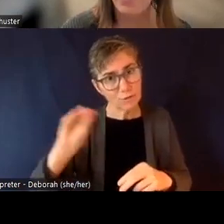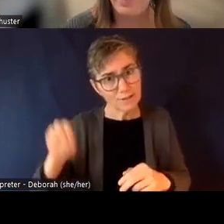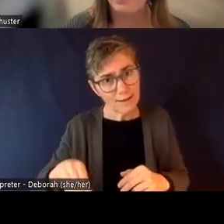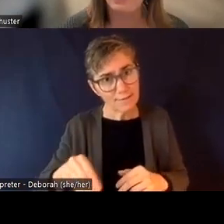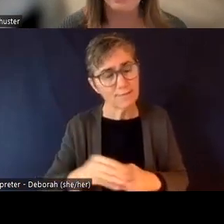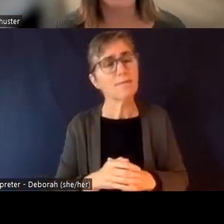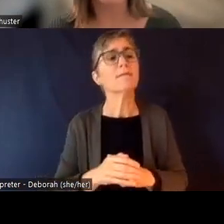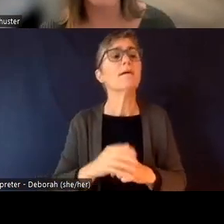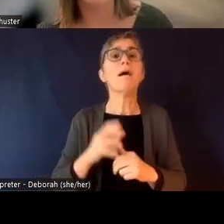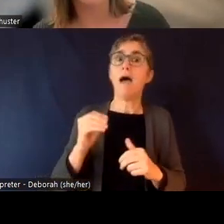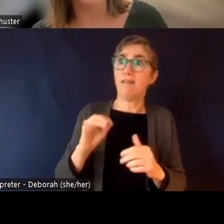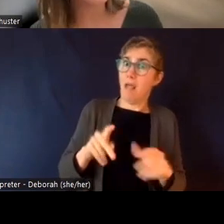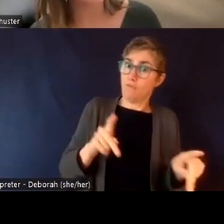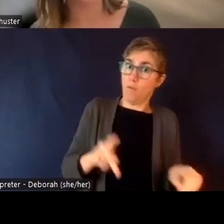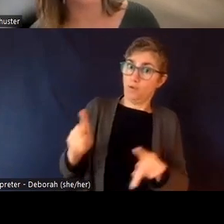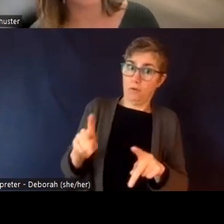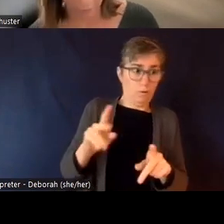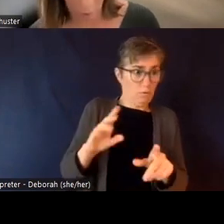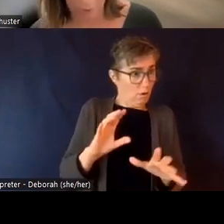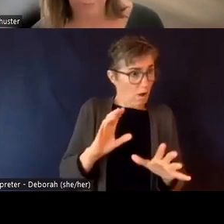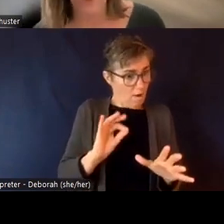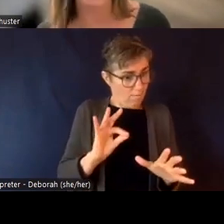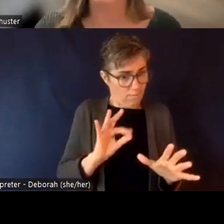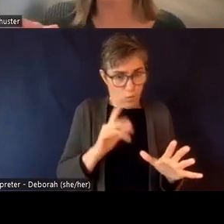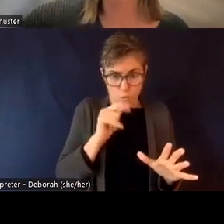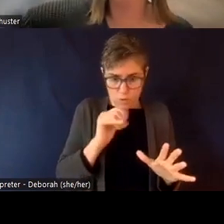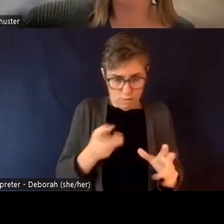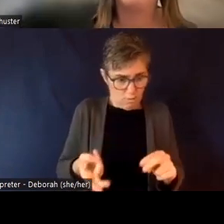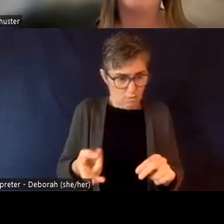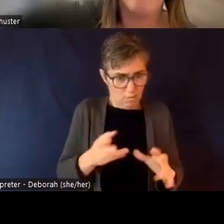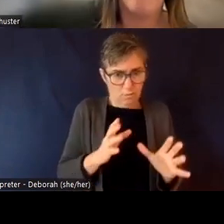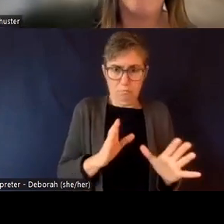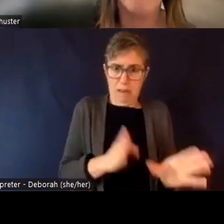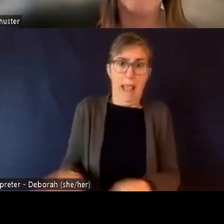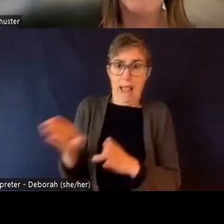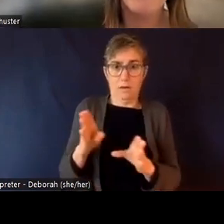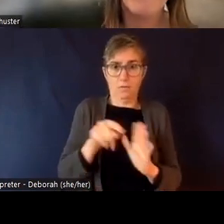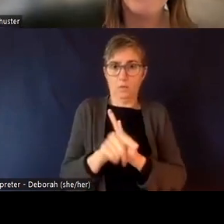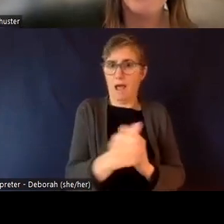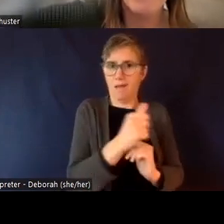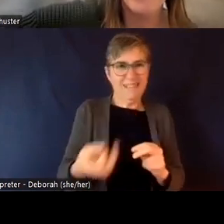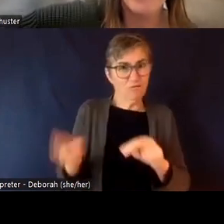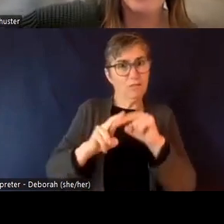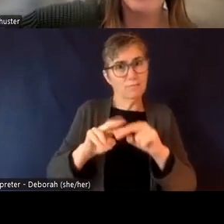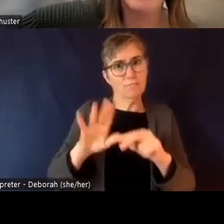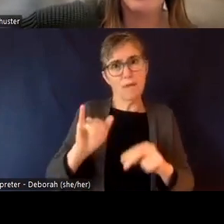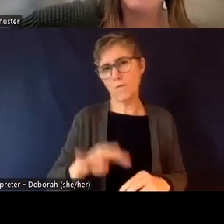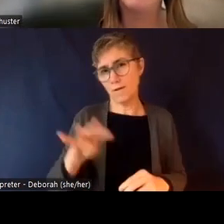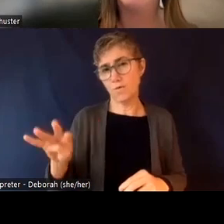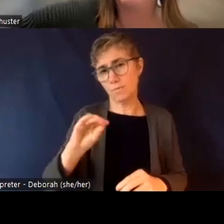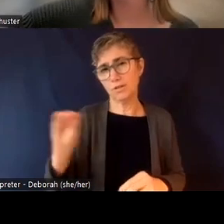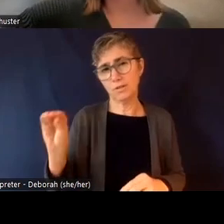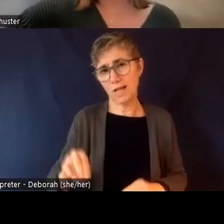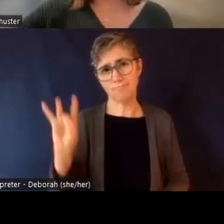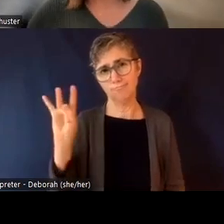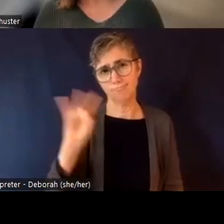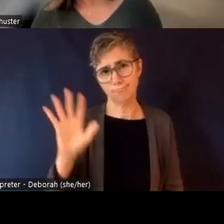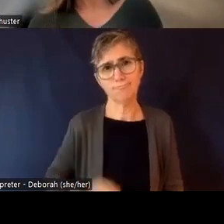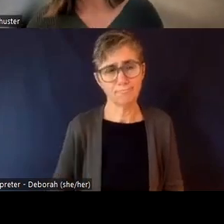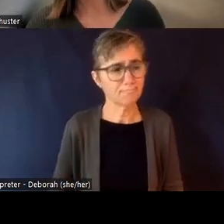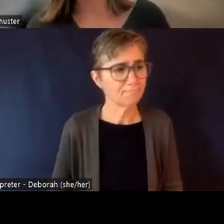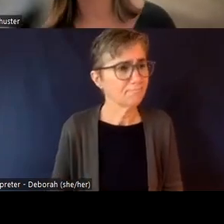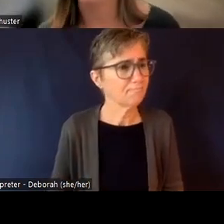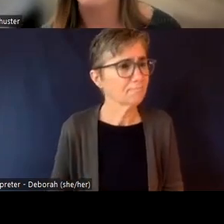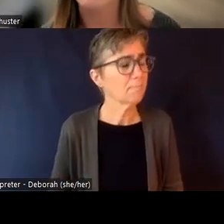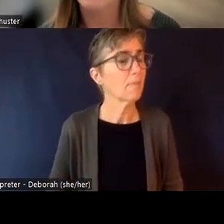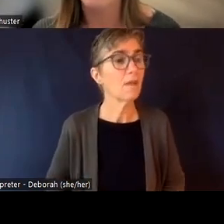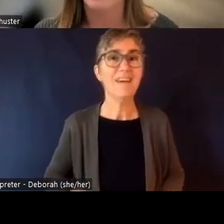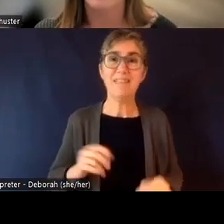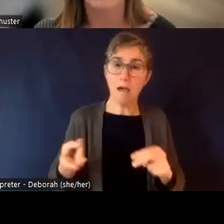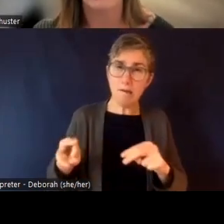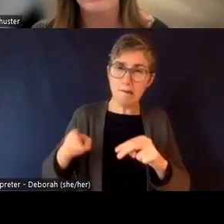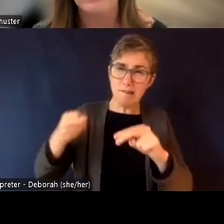creating a suicide plan increased by 44%. And these rising rates in youth distress are likely